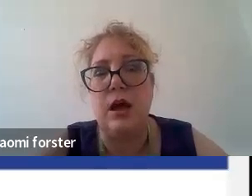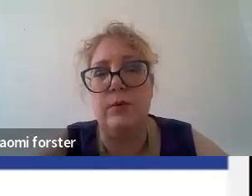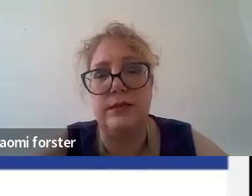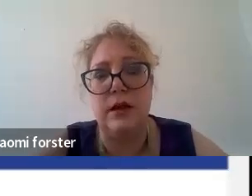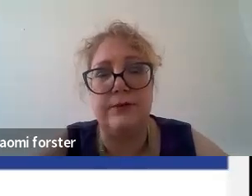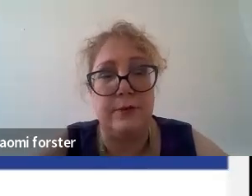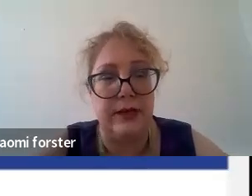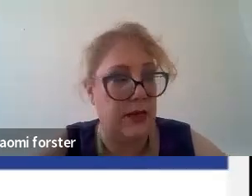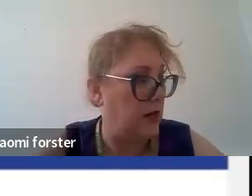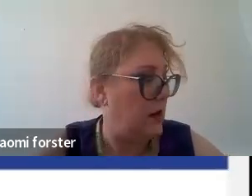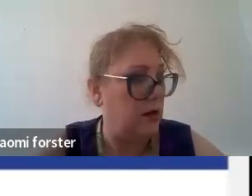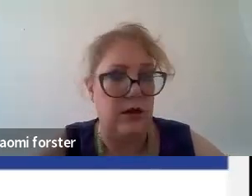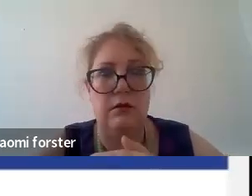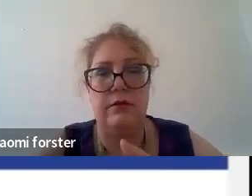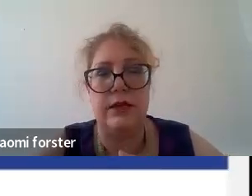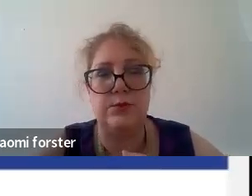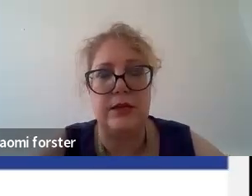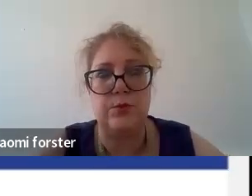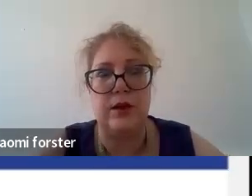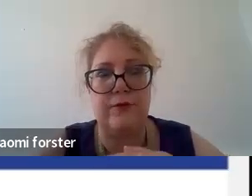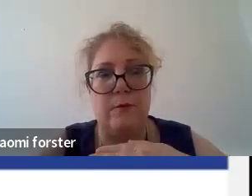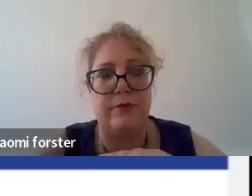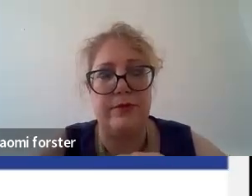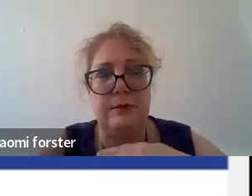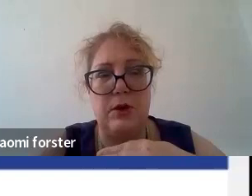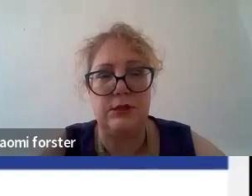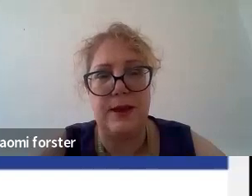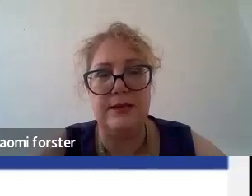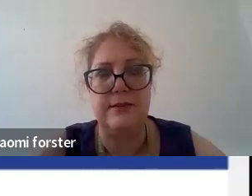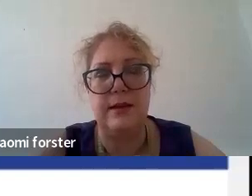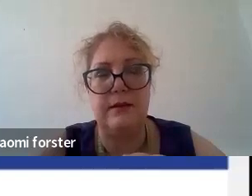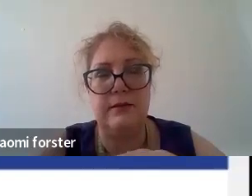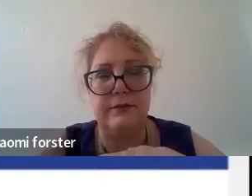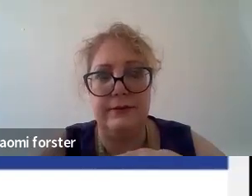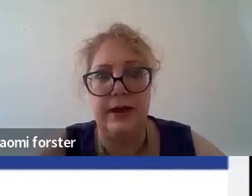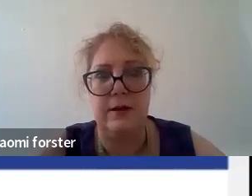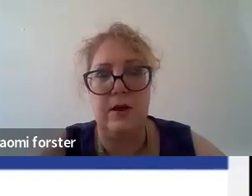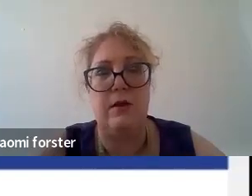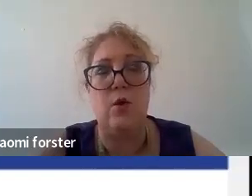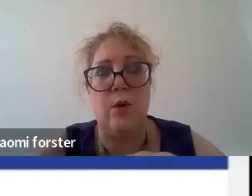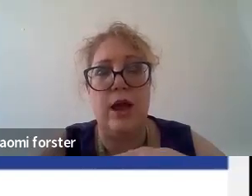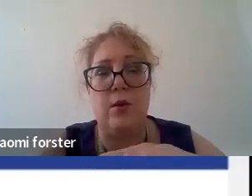We started from thinking, yeah, let's work from the most basic where